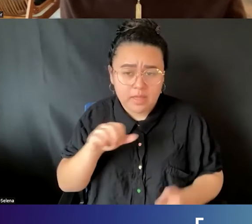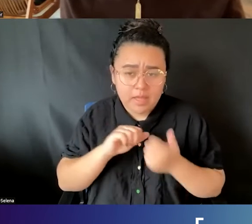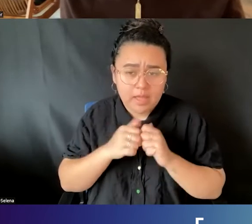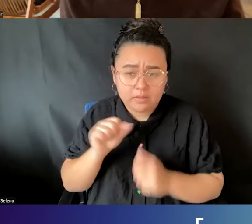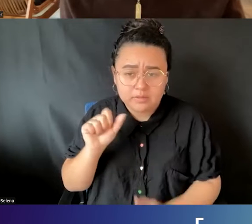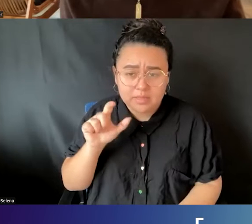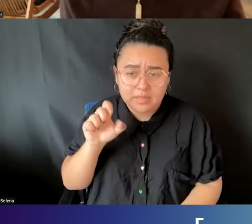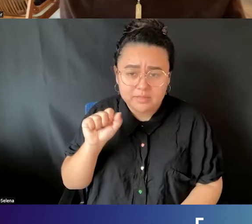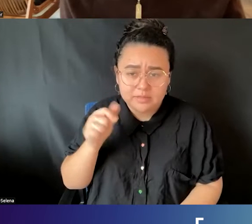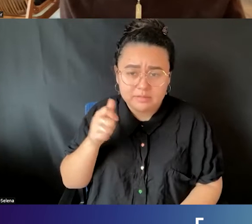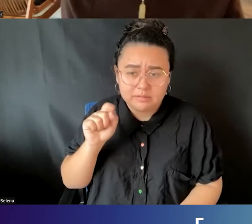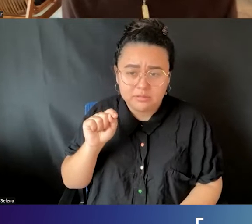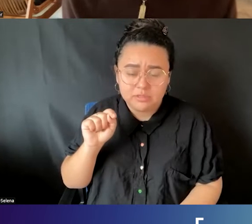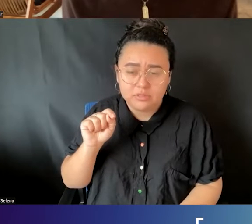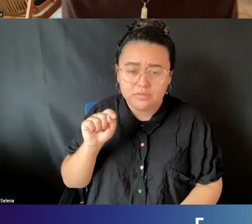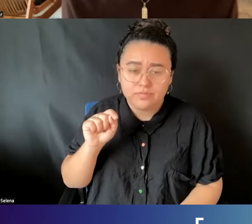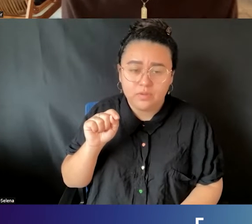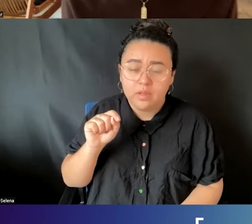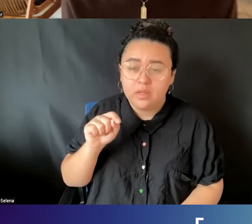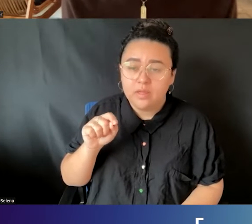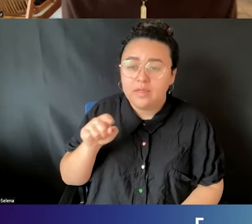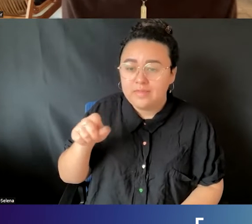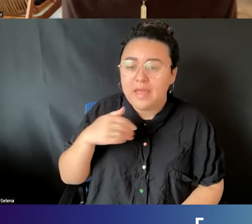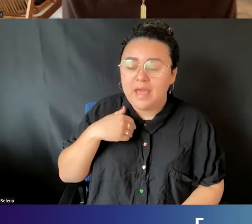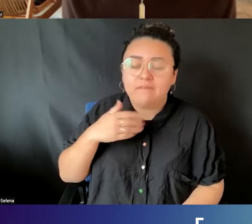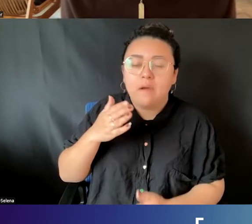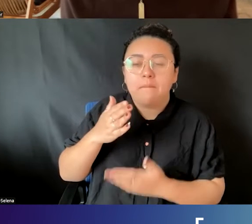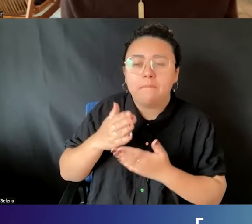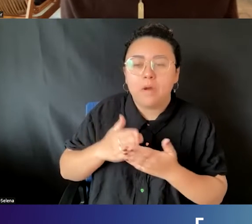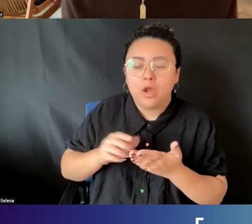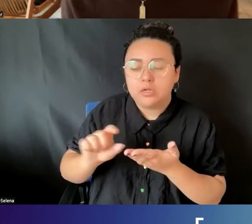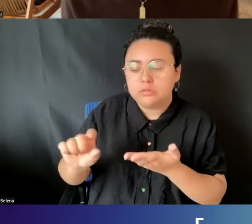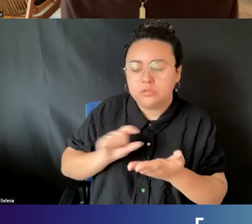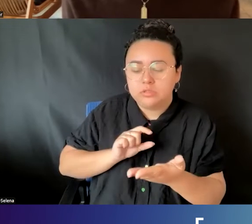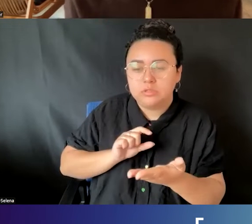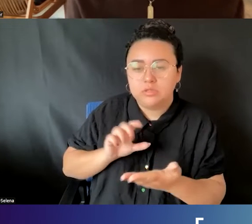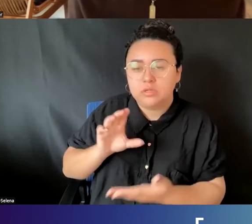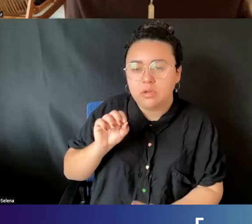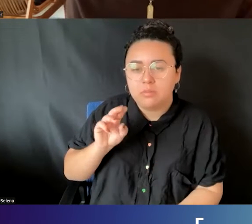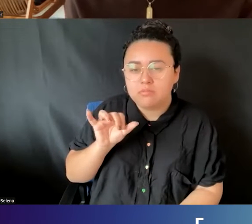is they're taking you know, they're they're taking commission on the film. So if they're if they're doing the calculation of how much is this film